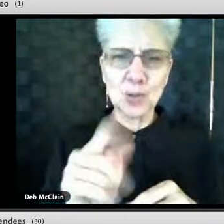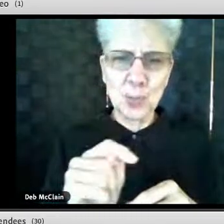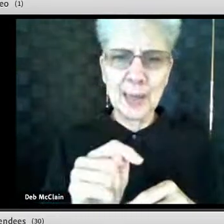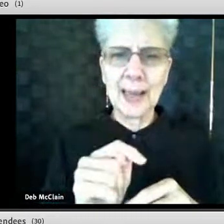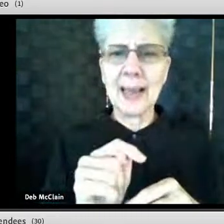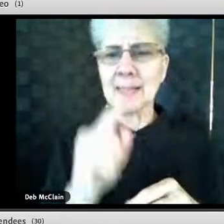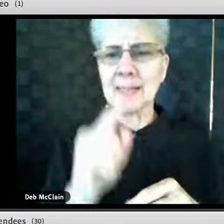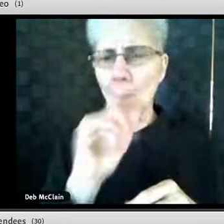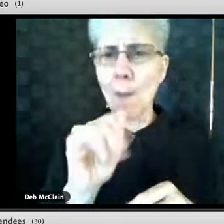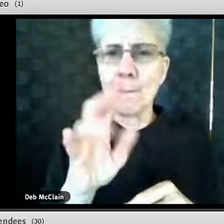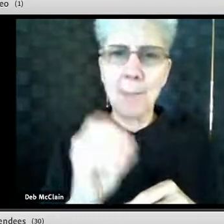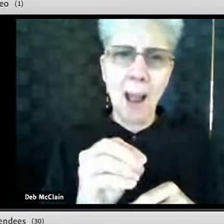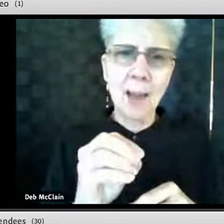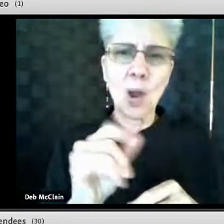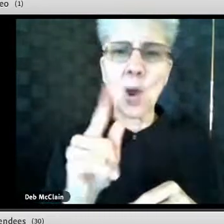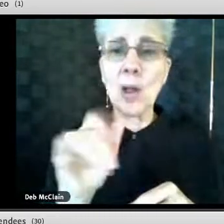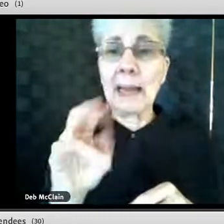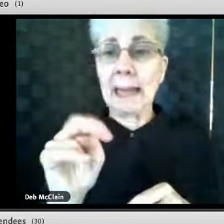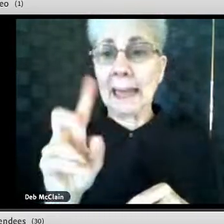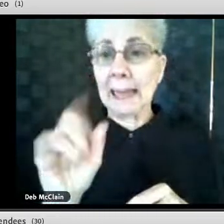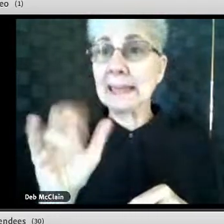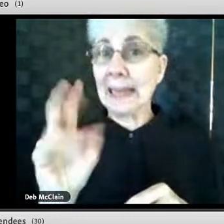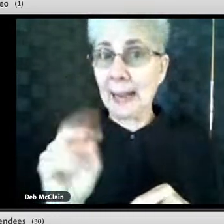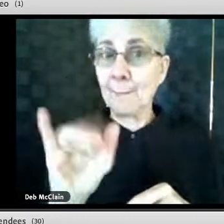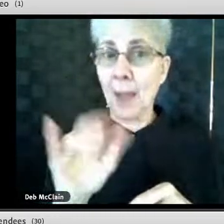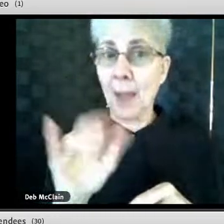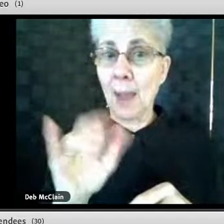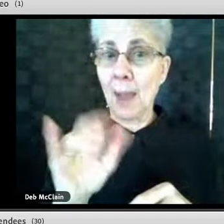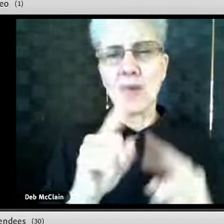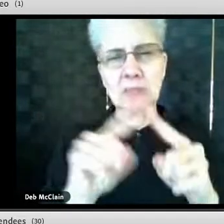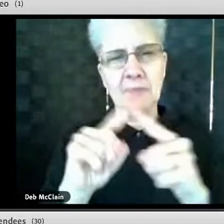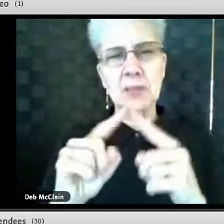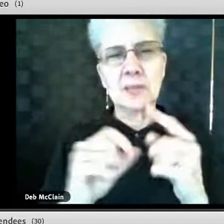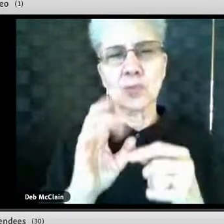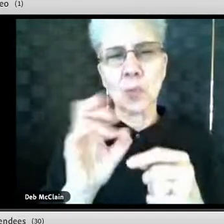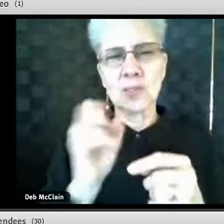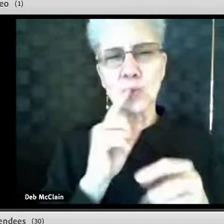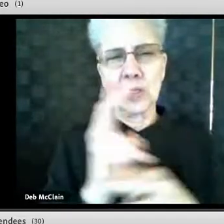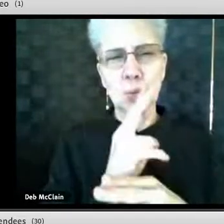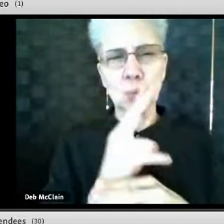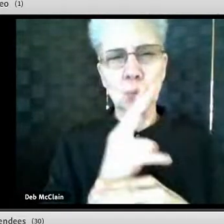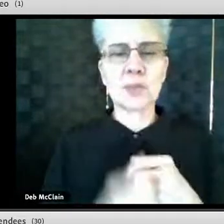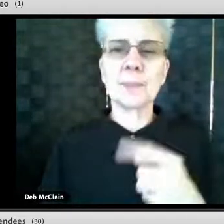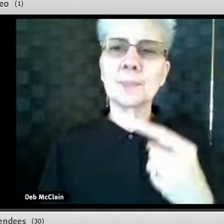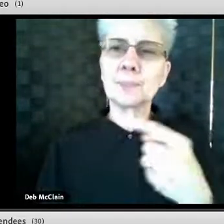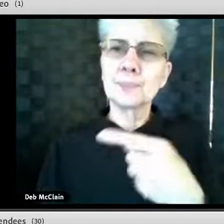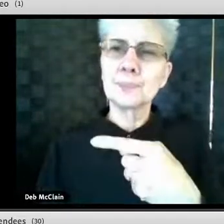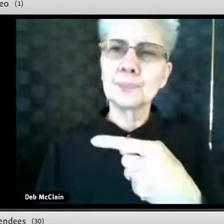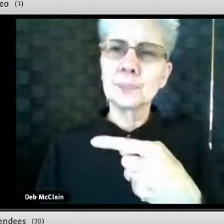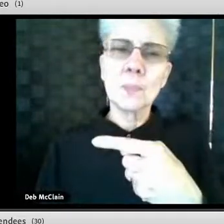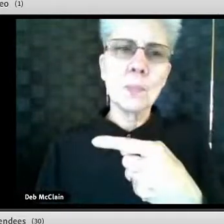that's Linktree, Tailwind, Smart.bio, Linkin.bio. Those are all sources for that that you can do.